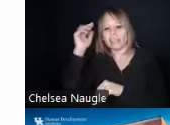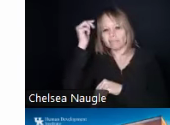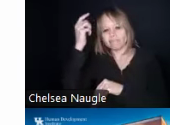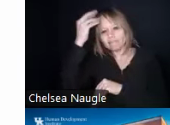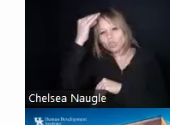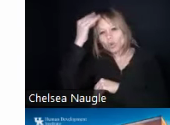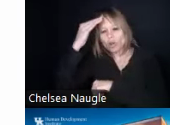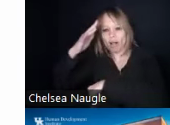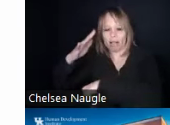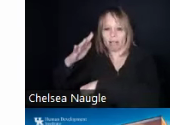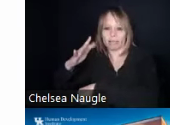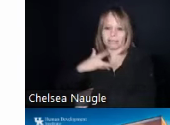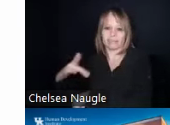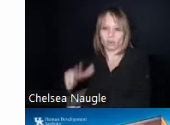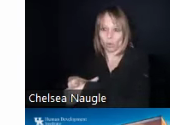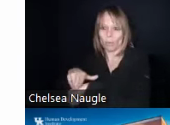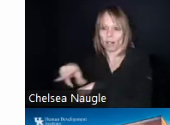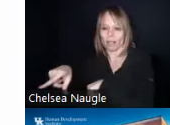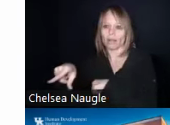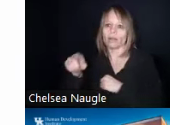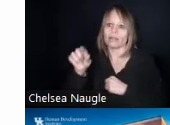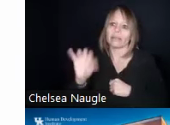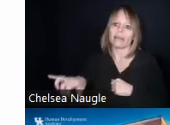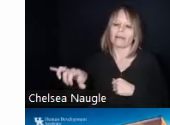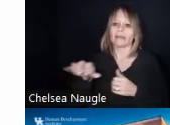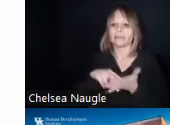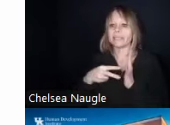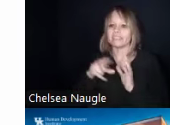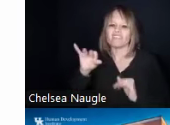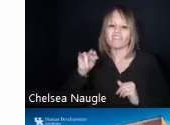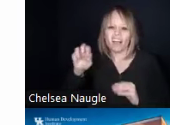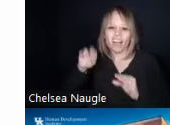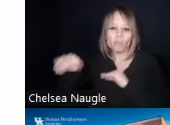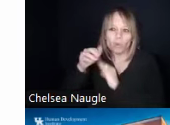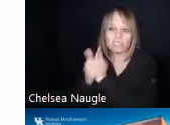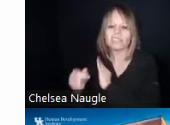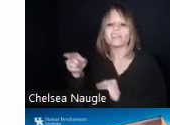skills, better being better at striking combinations and better at self-defense techniques, you know, which are also